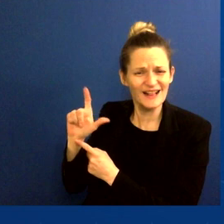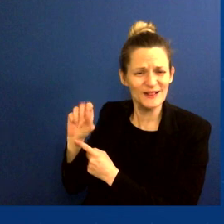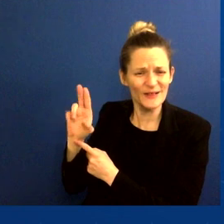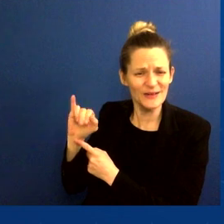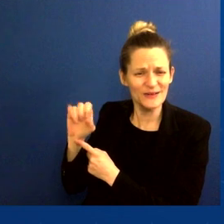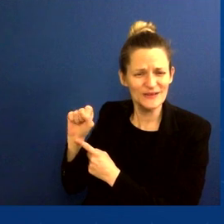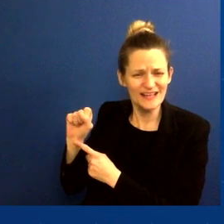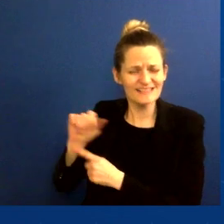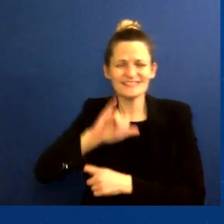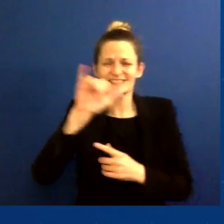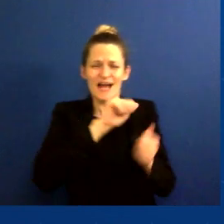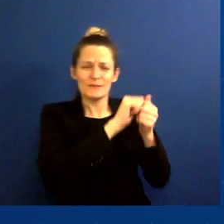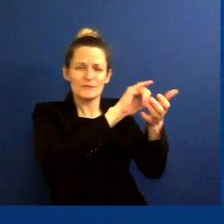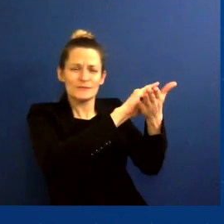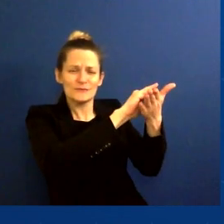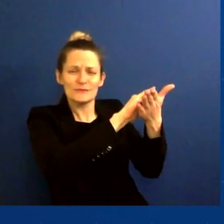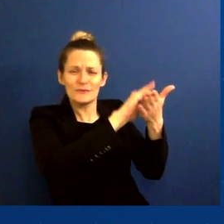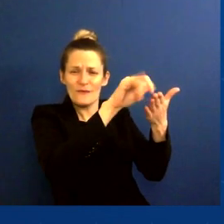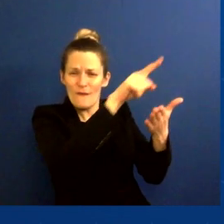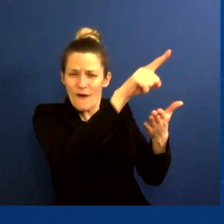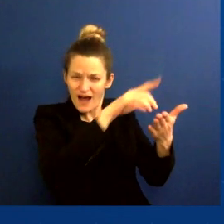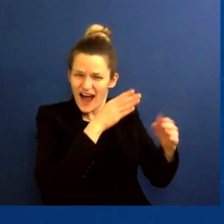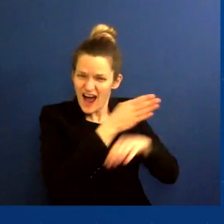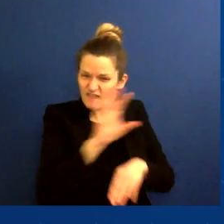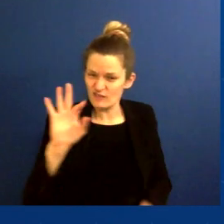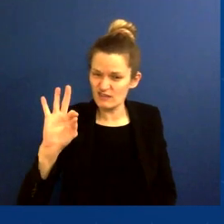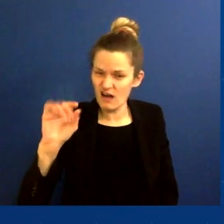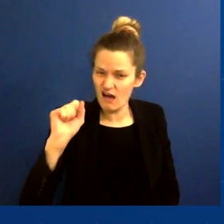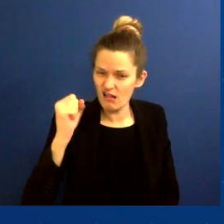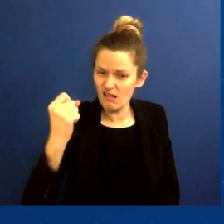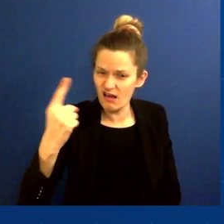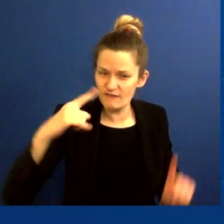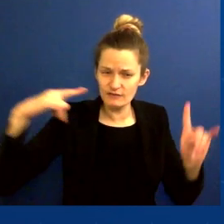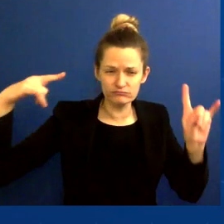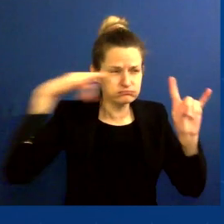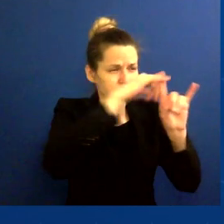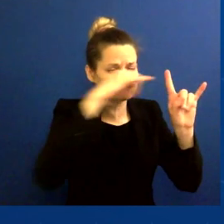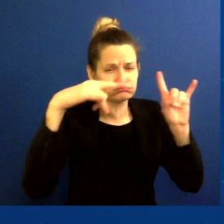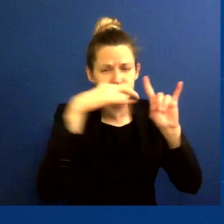workers from dozens of different unions built one World Trade Center.